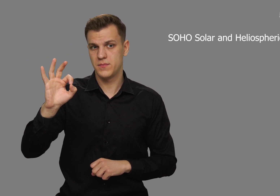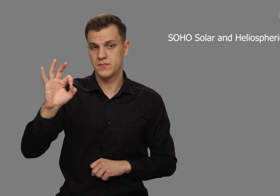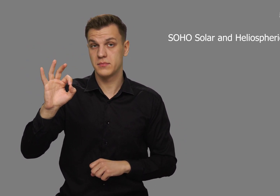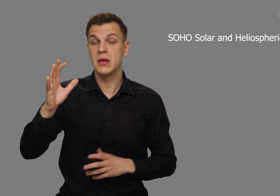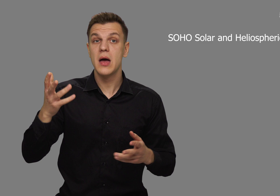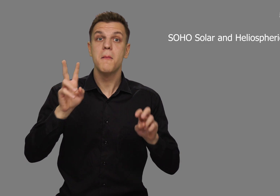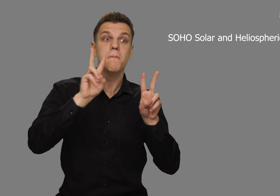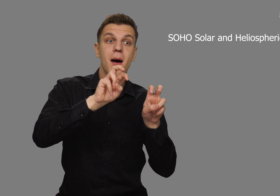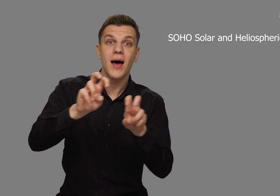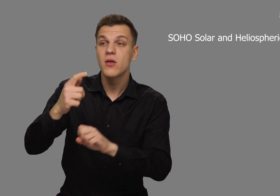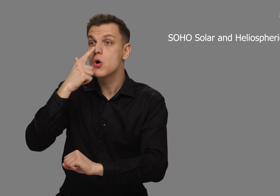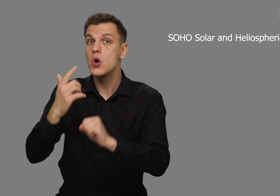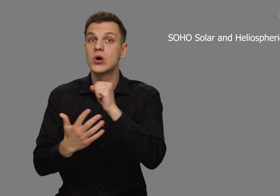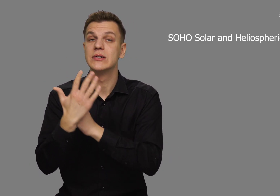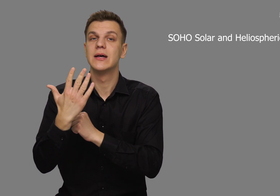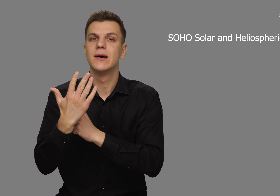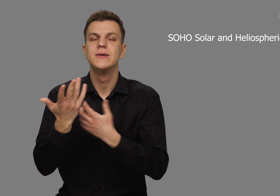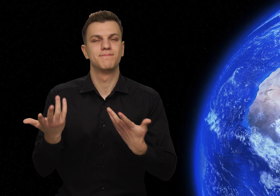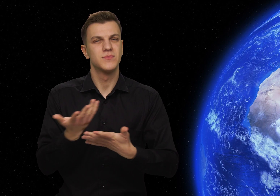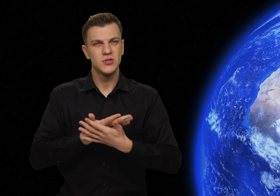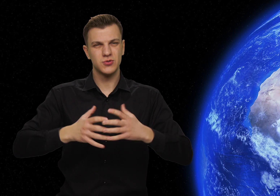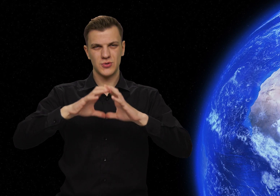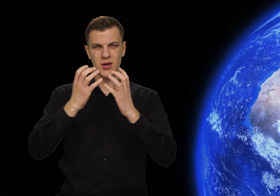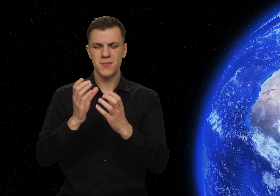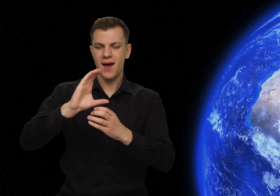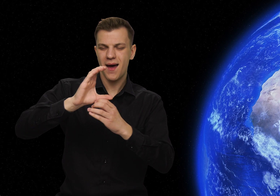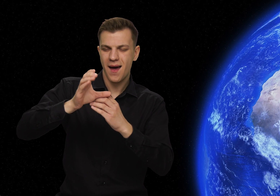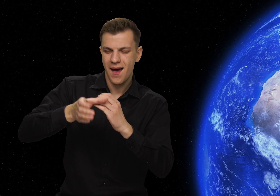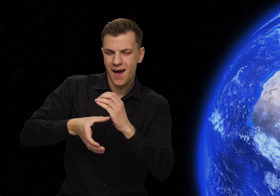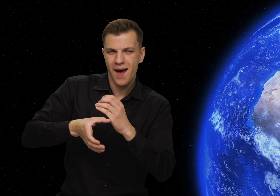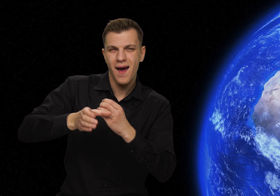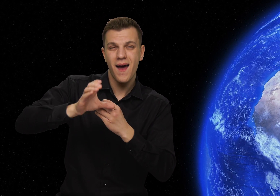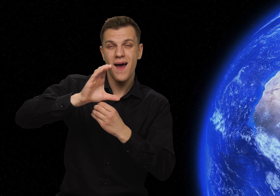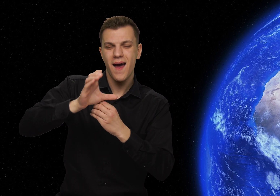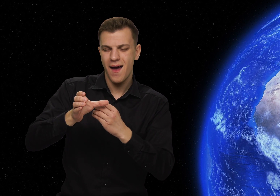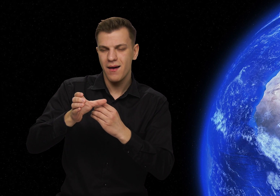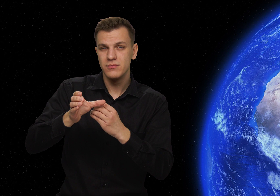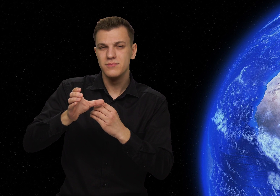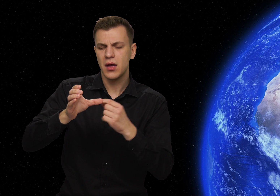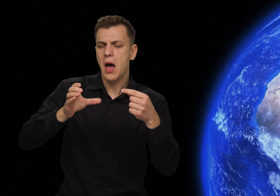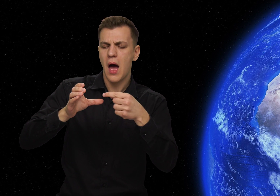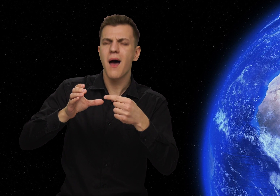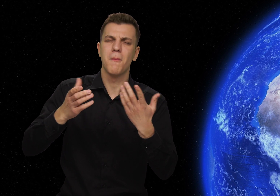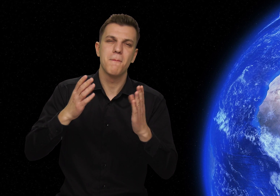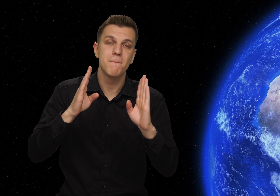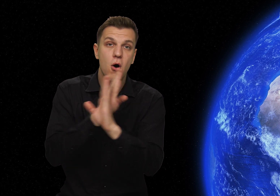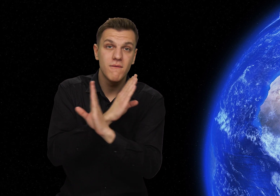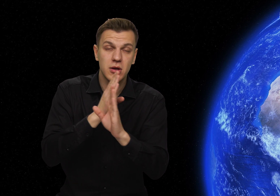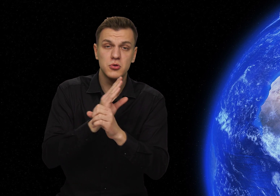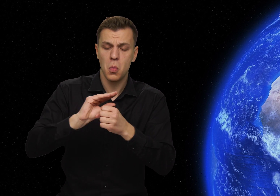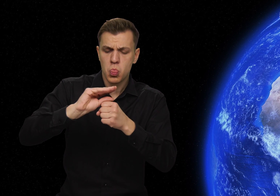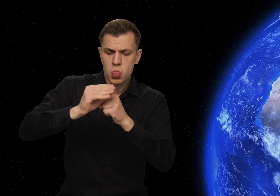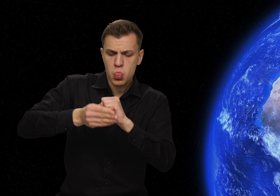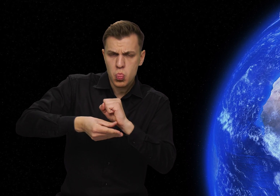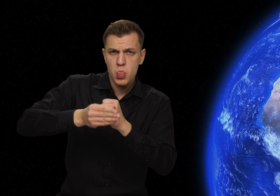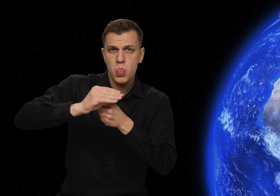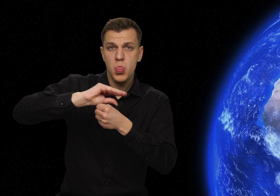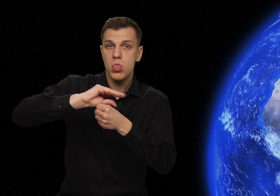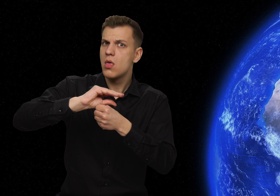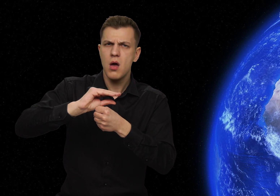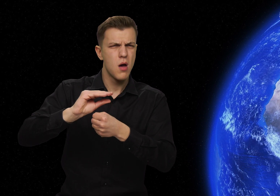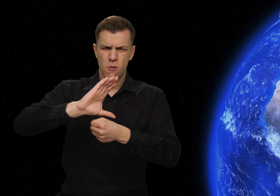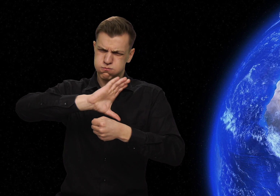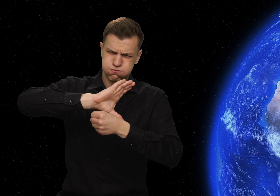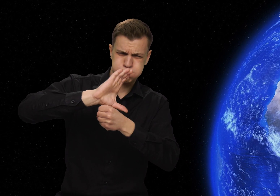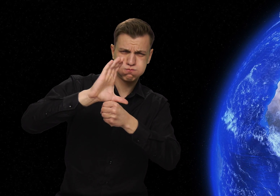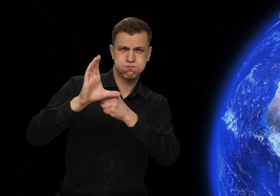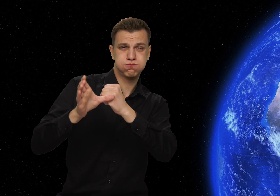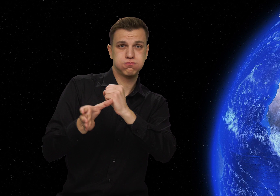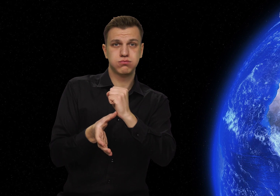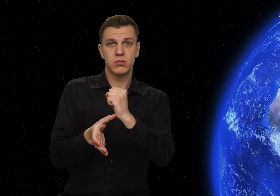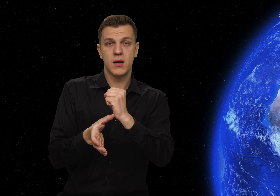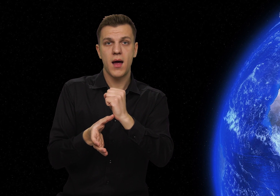showed that the air surrounding the Earth